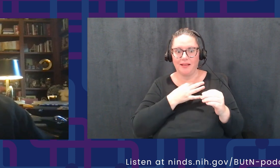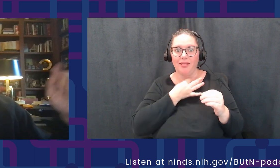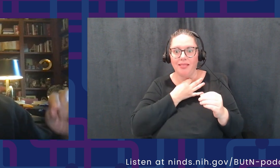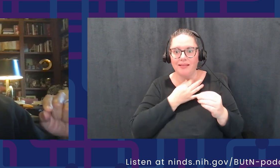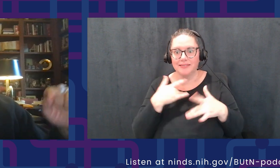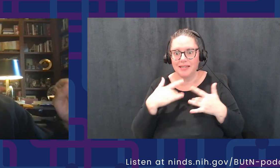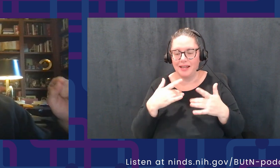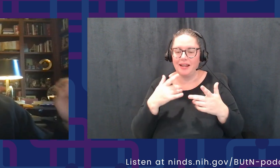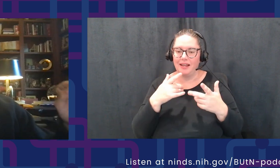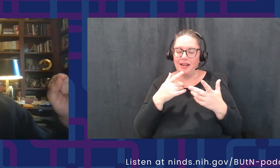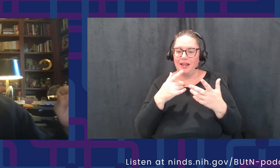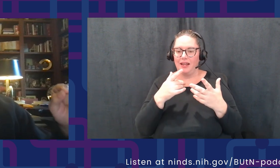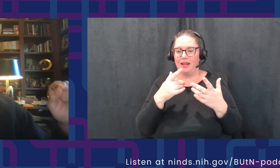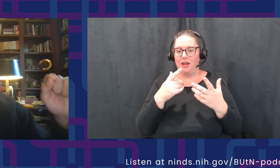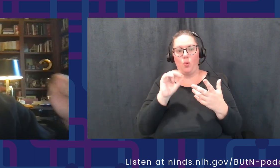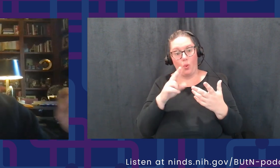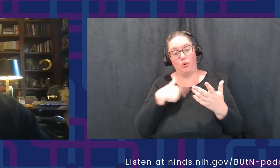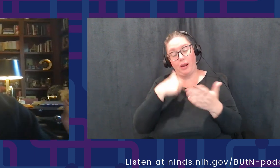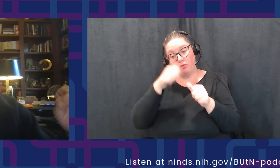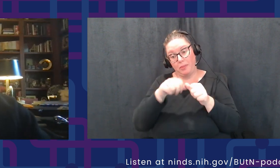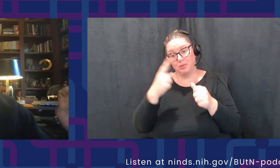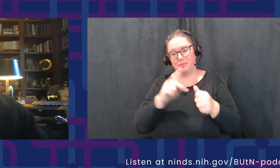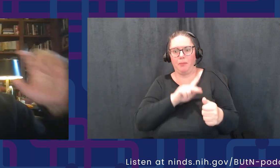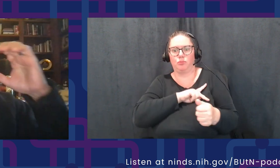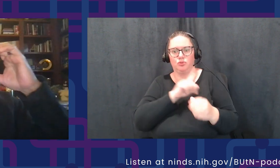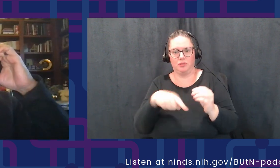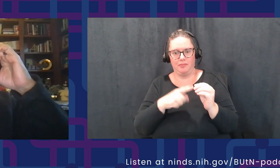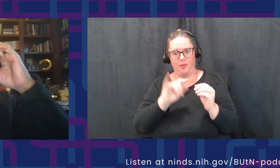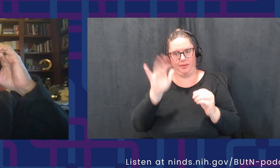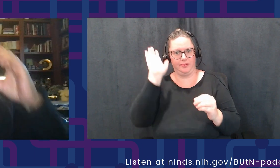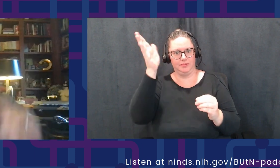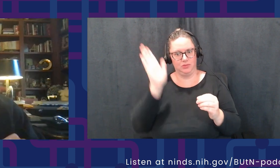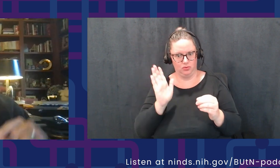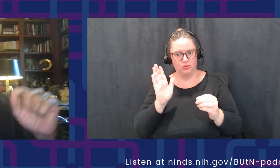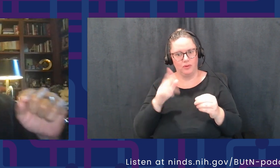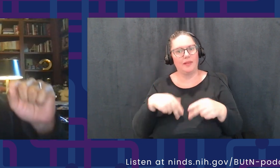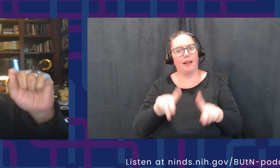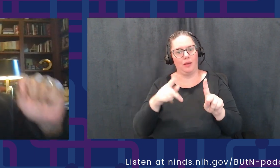And/or I remember something personal about that speaker that allows me to